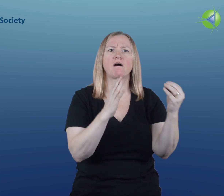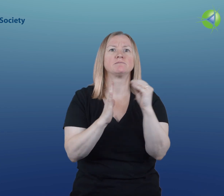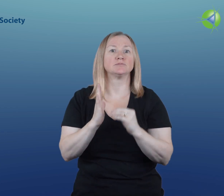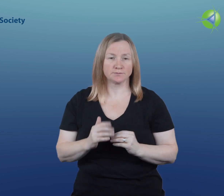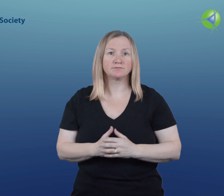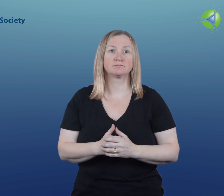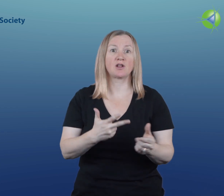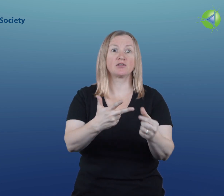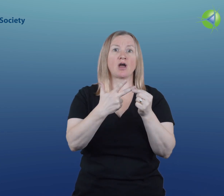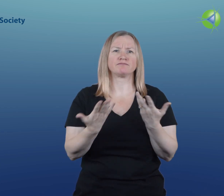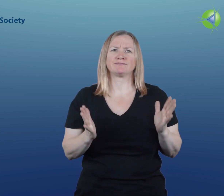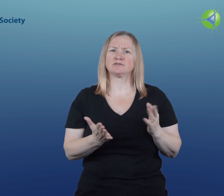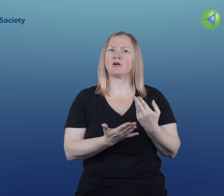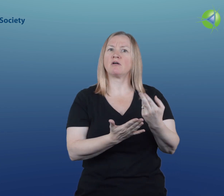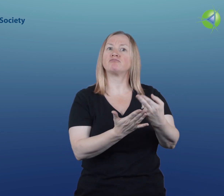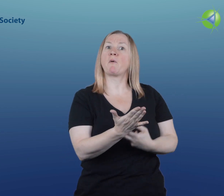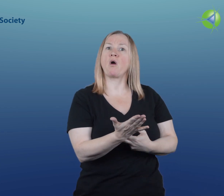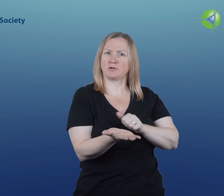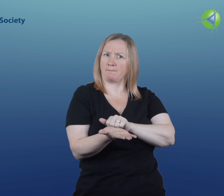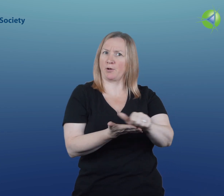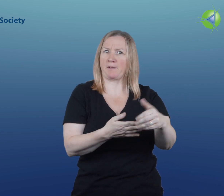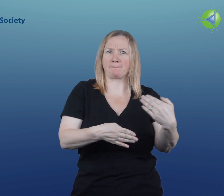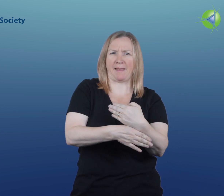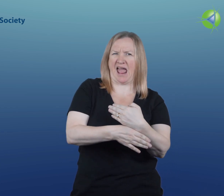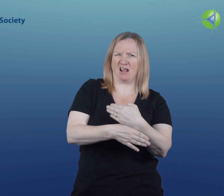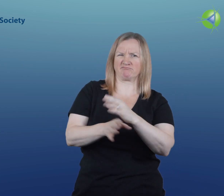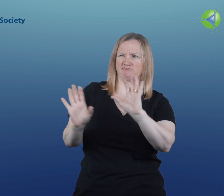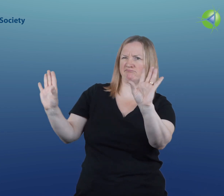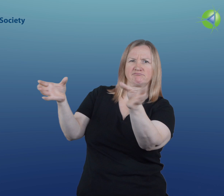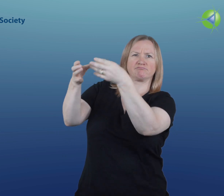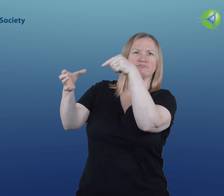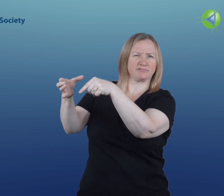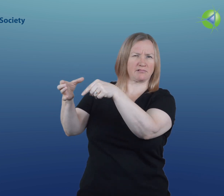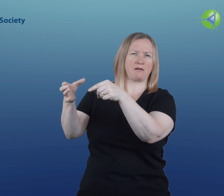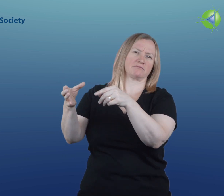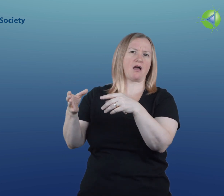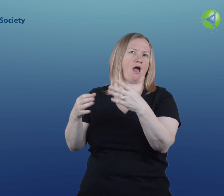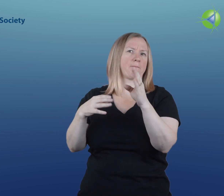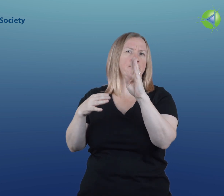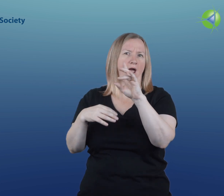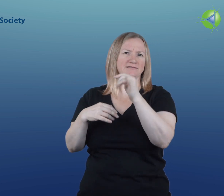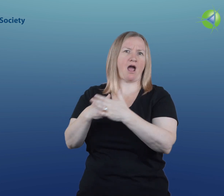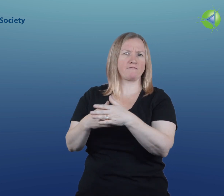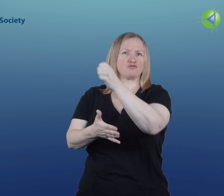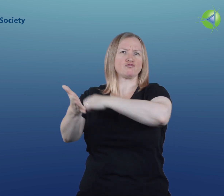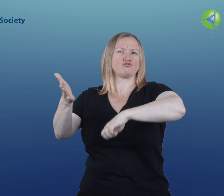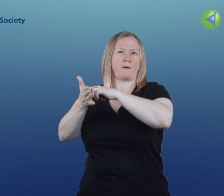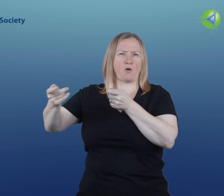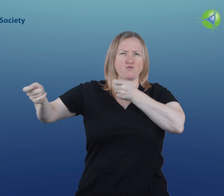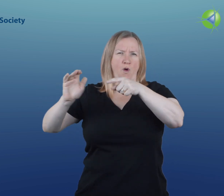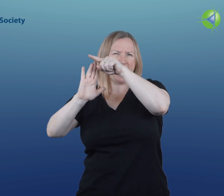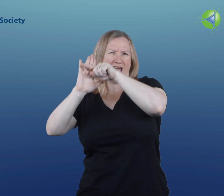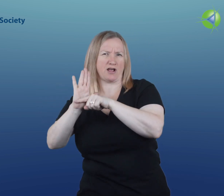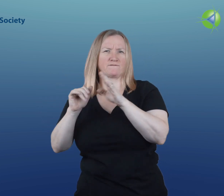3. a report published by the Body of European Regulators for Electronic Communications